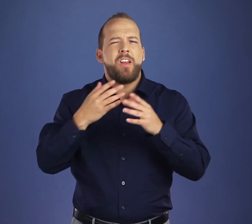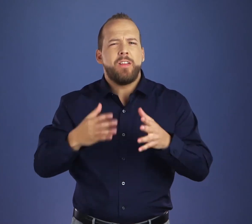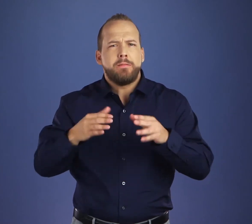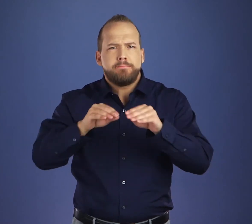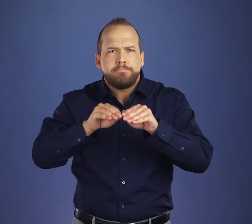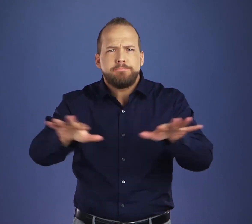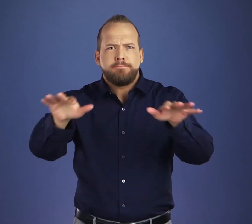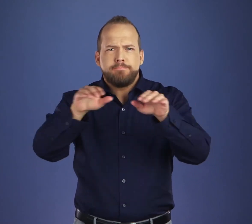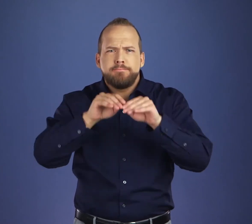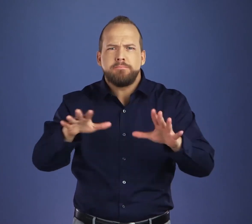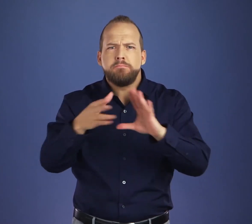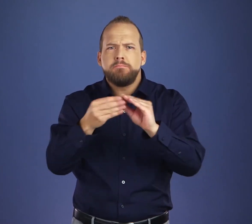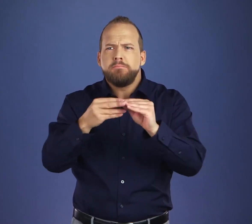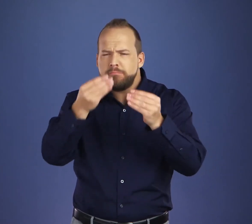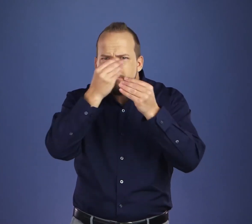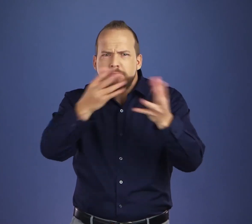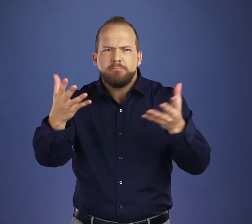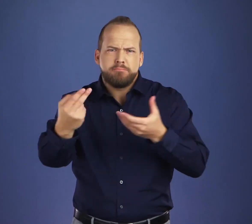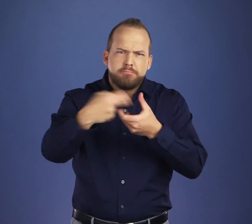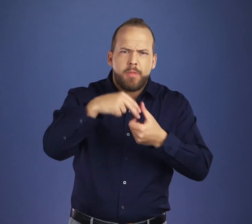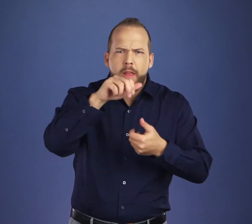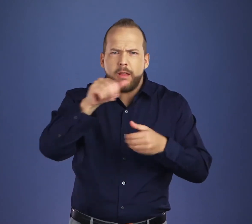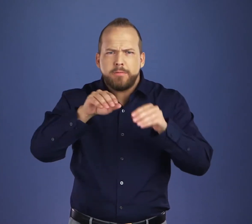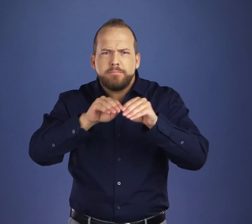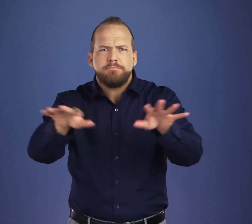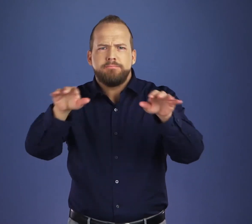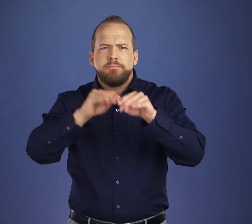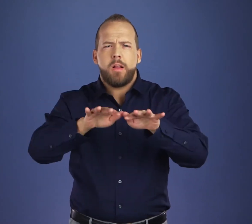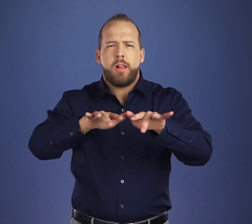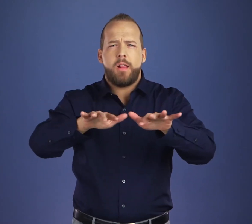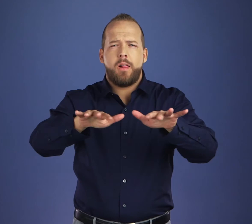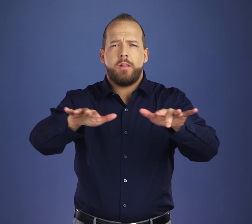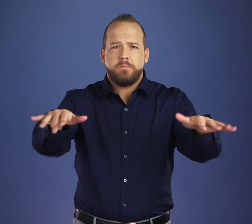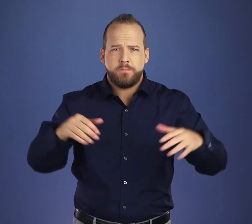Tirelessly he laid A.A.’s message before scores of people.